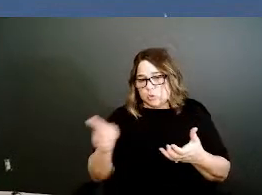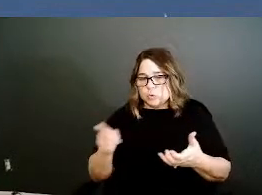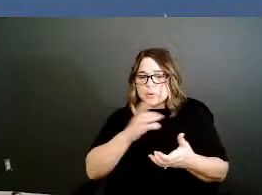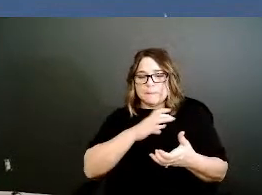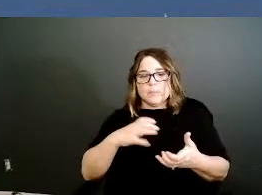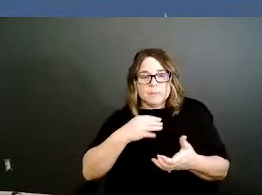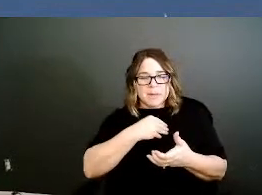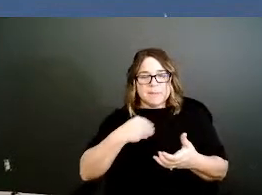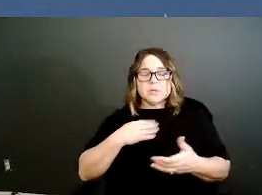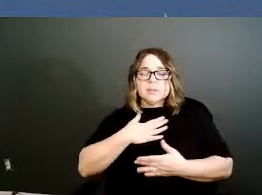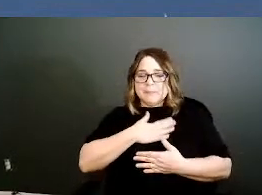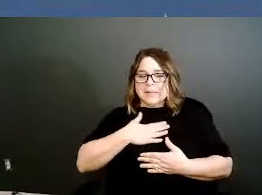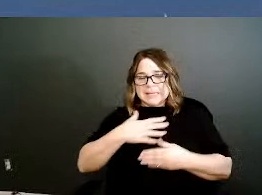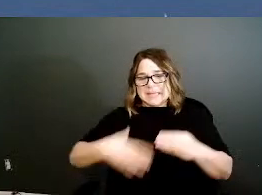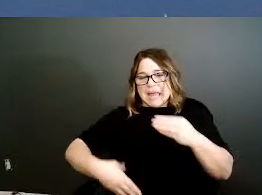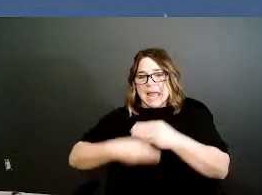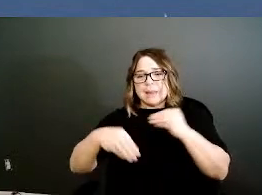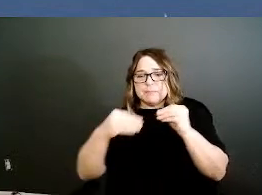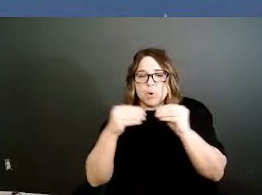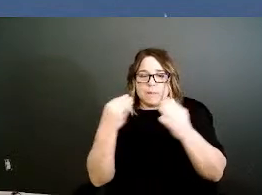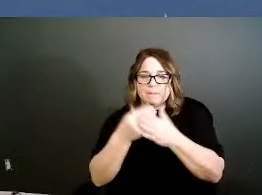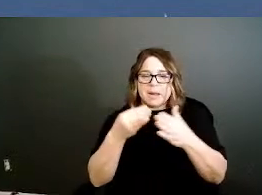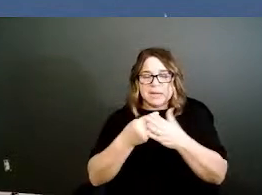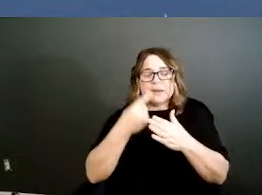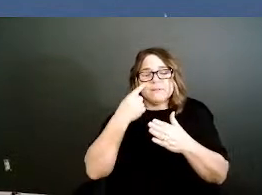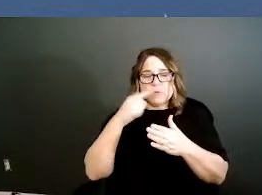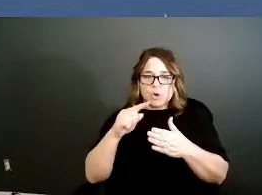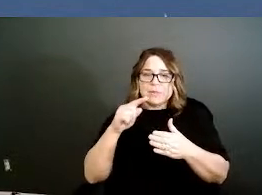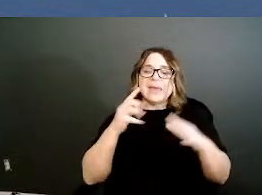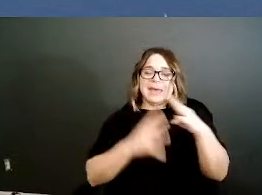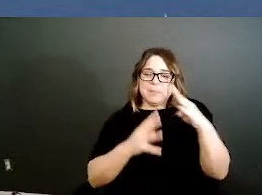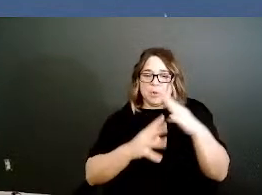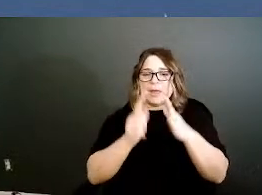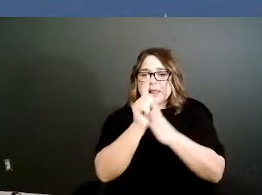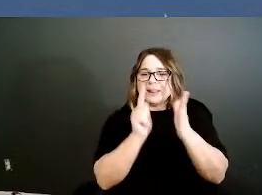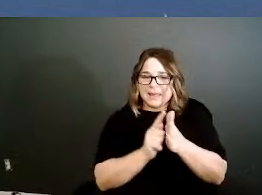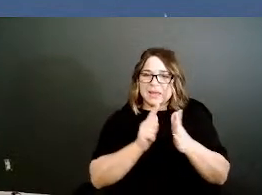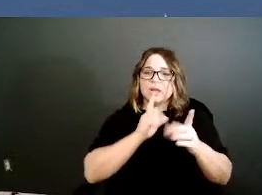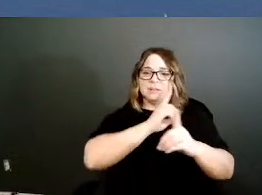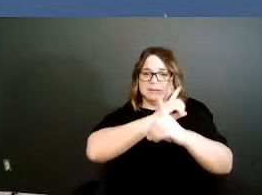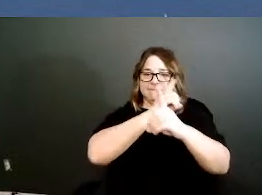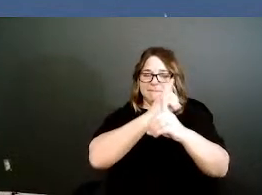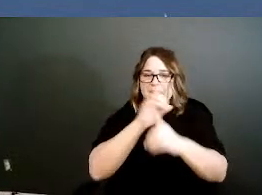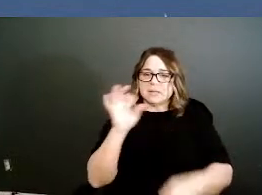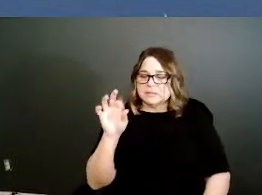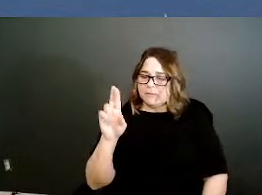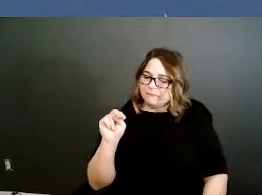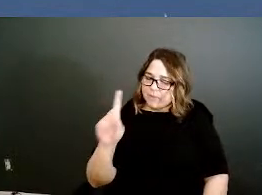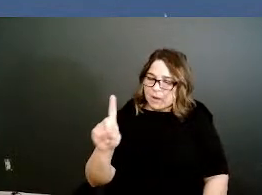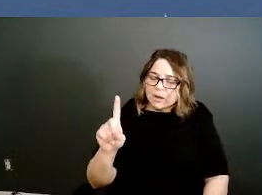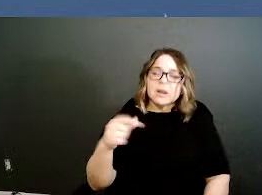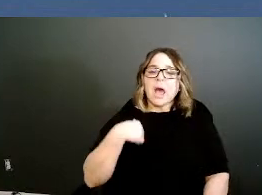LAW CENTER OF MINNESOTA, ADVOCATES FOR HUMAN RIGHTS AND AND WE HAVE REALLY STRONG NON-PROFITS LIKE THE IMMIGRANT MID MINNESOTA LEGAL ASSISTANCE THAT CAN SUPPORT OUR